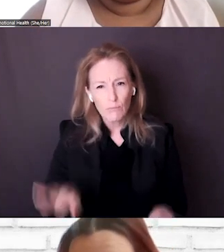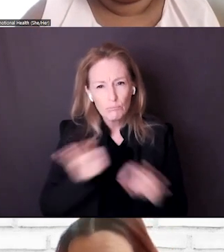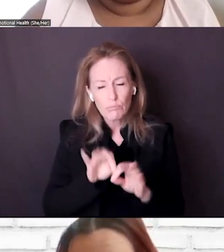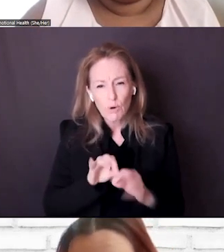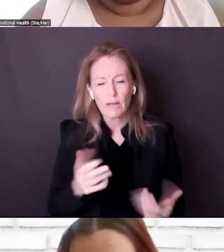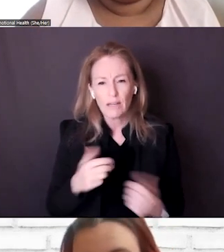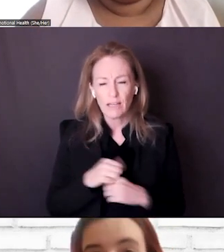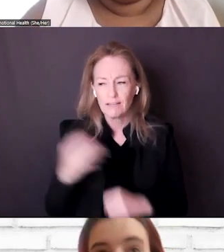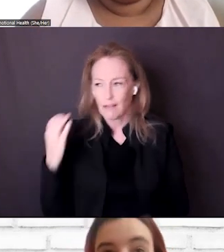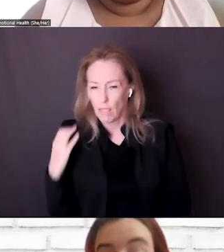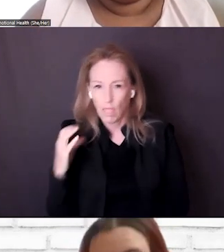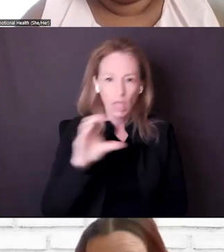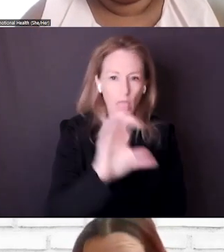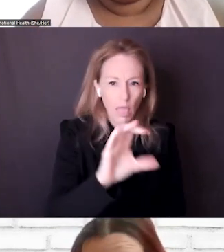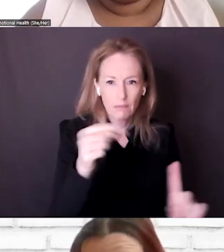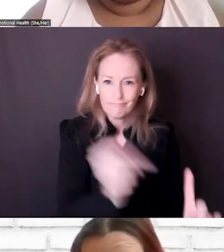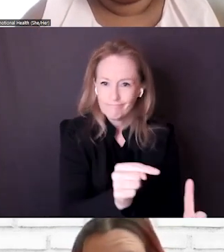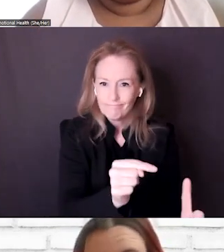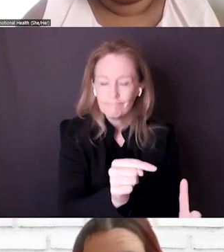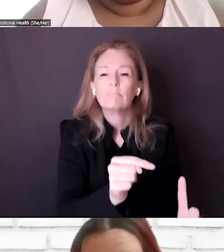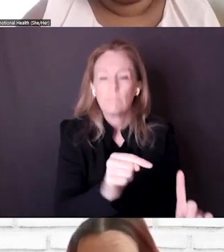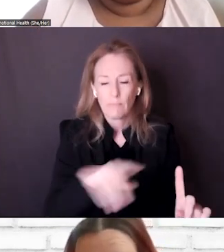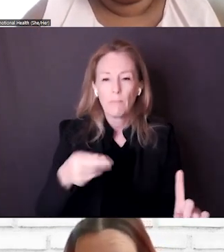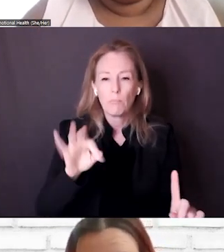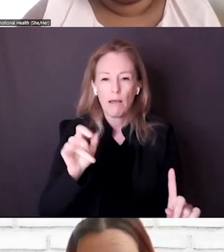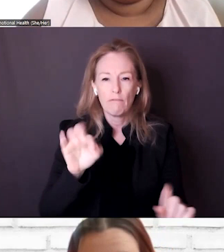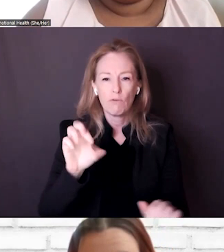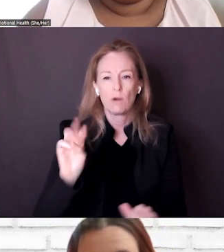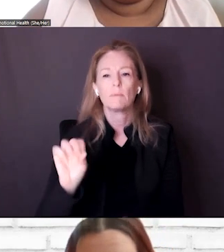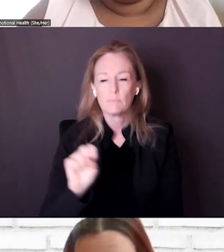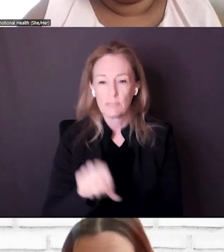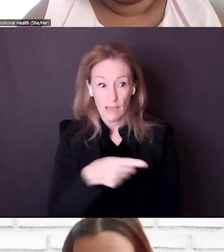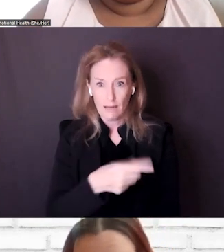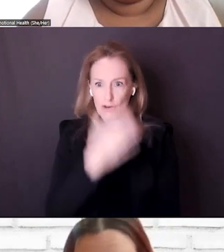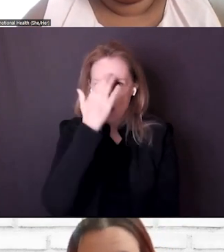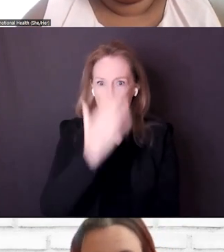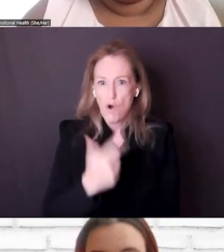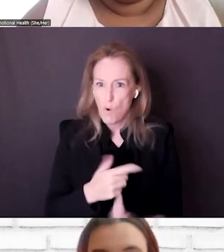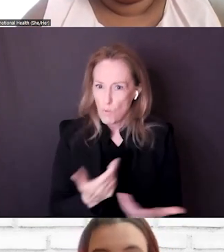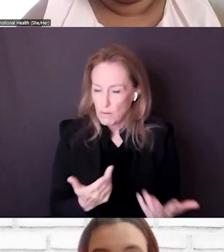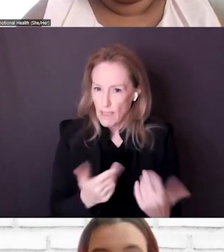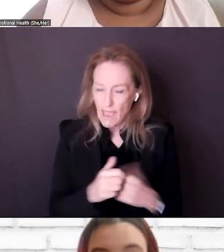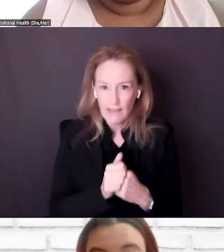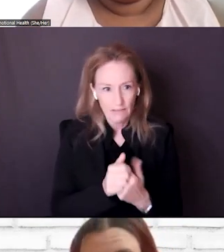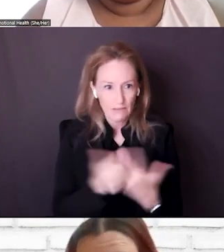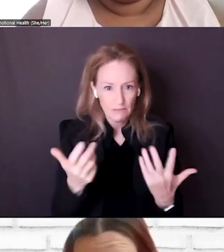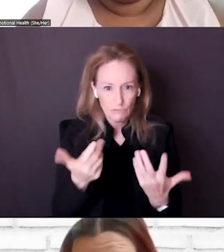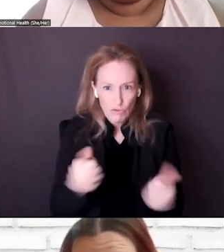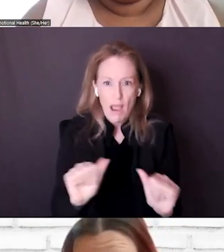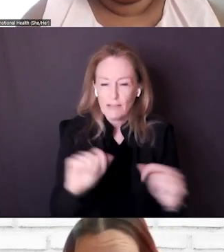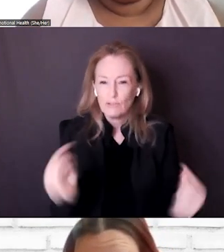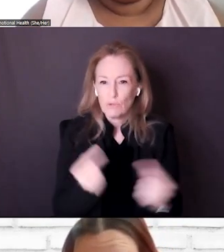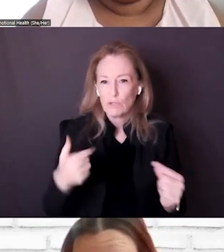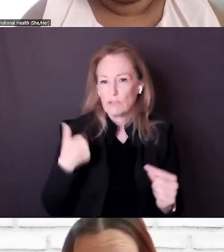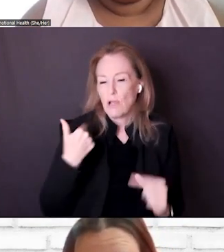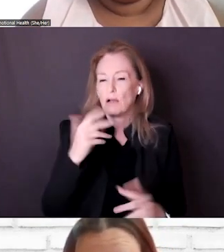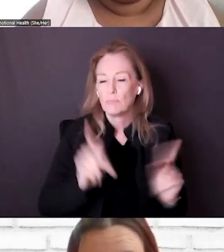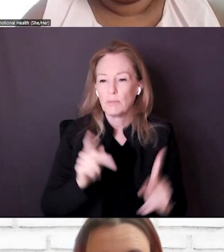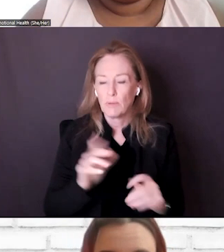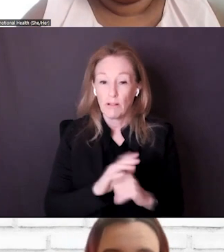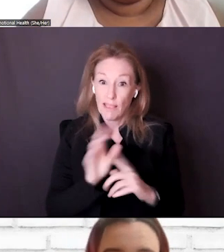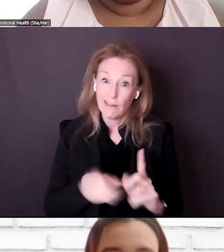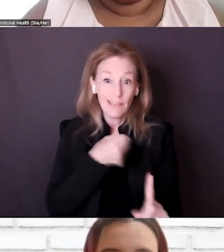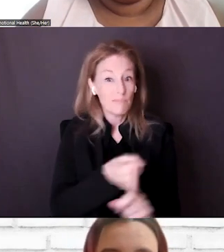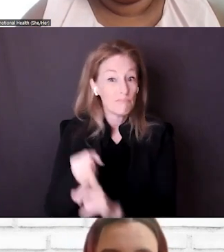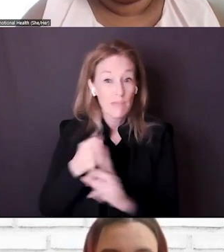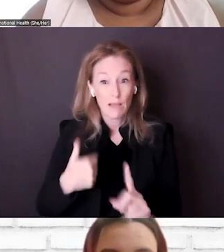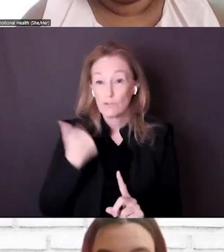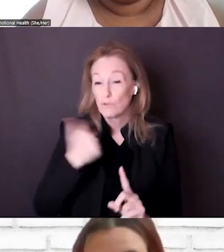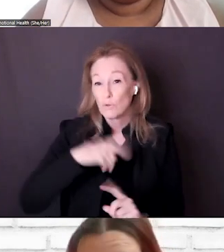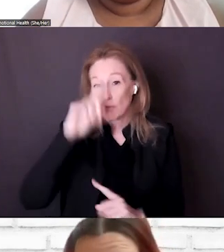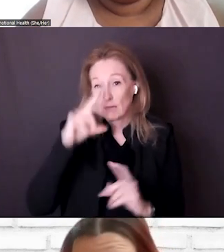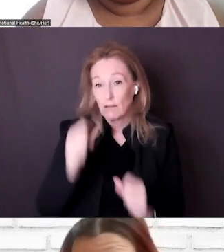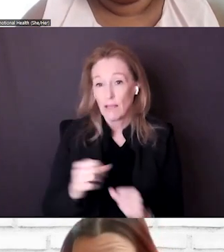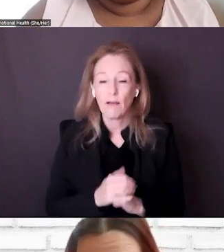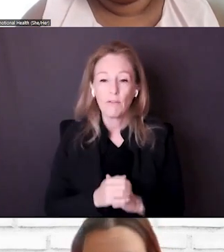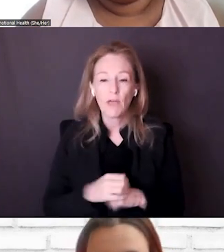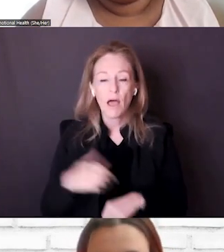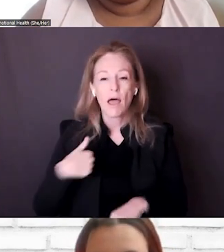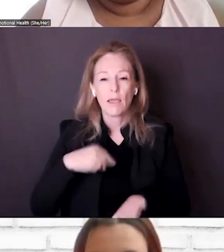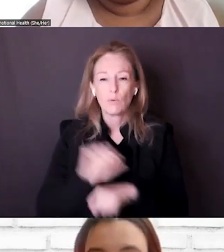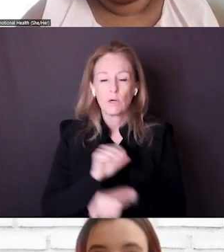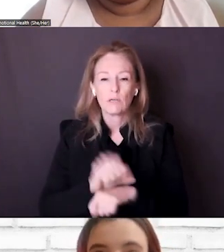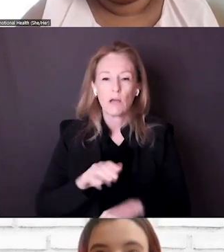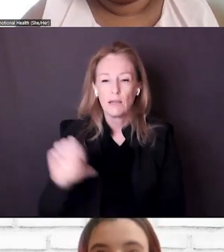WHERE IT SHOULD BE. I WORKED ON A CALIFORNIA BILL SB680 WHICH